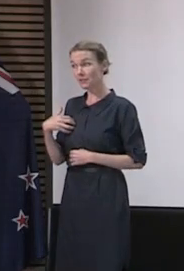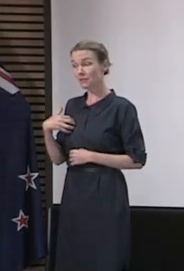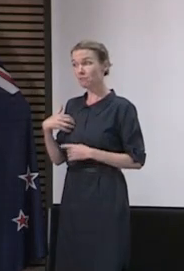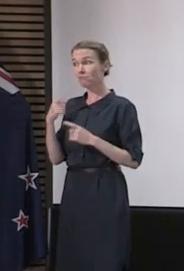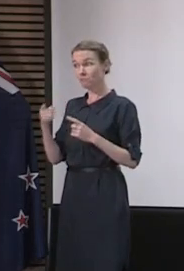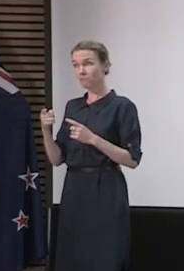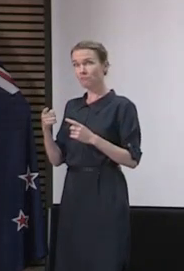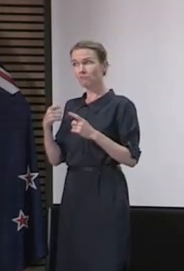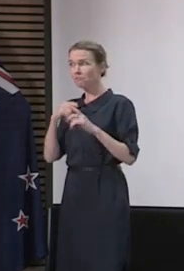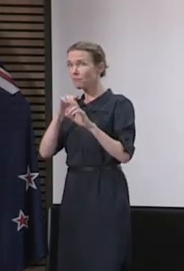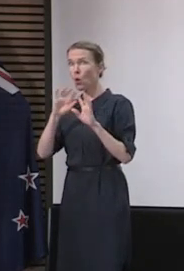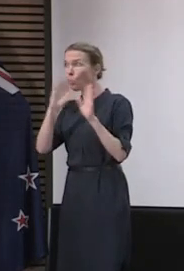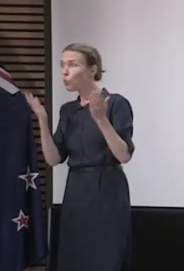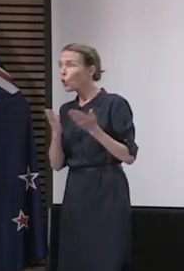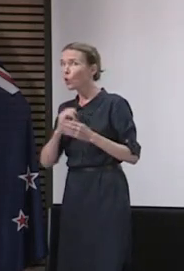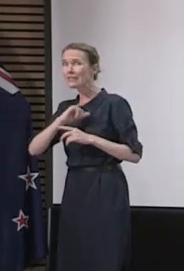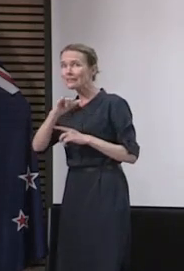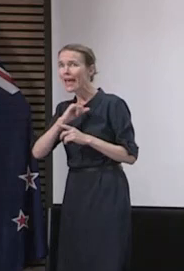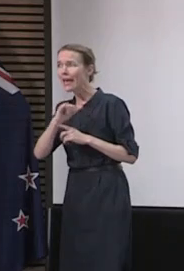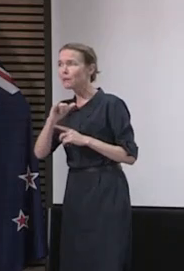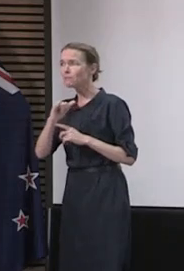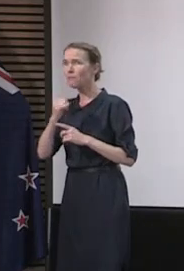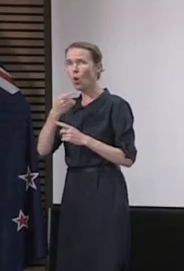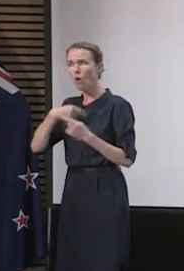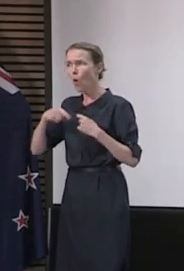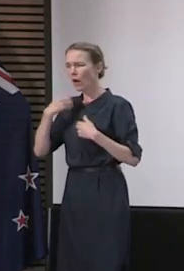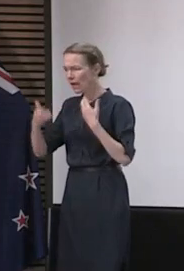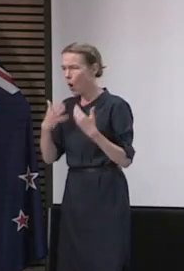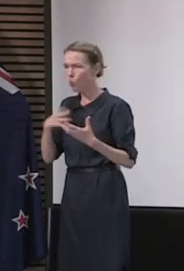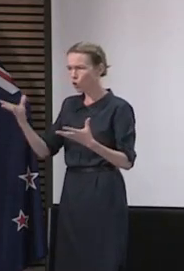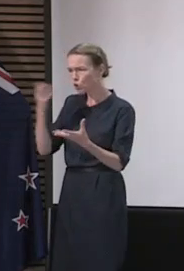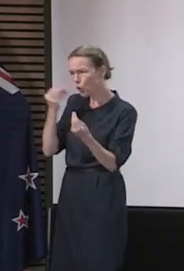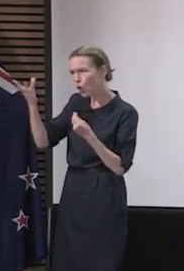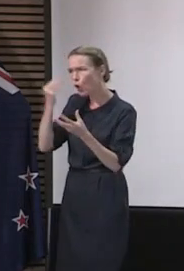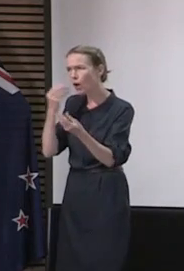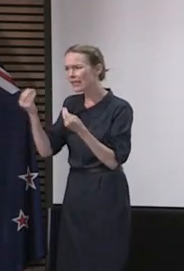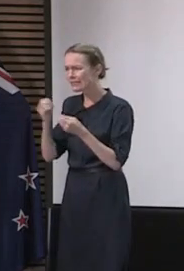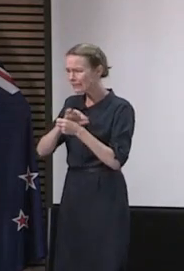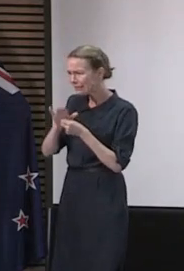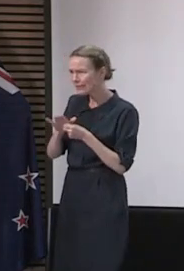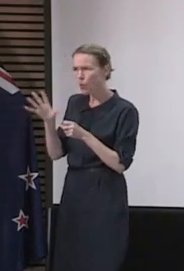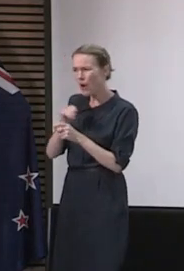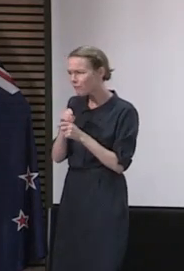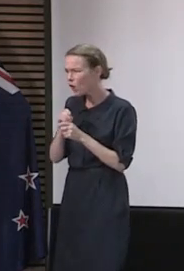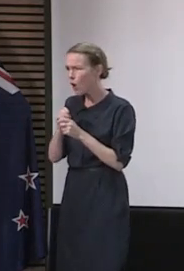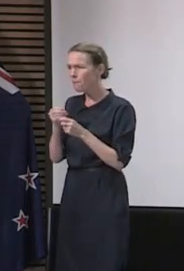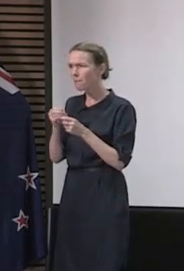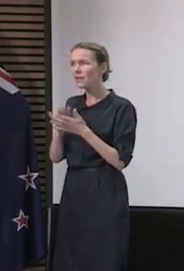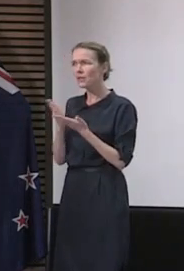the general principle with that - of course, I think the entire global wish to learn from the experience that we're